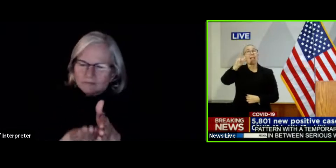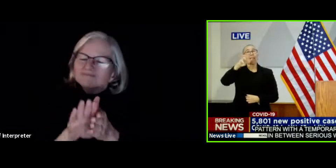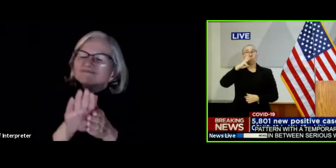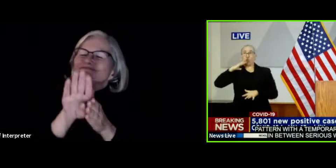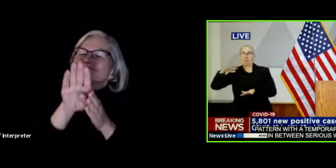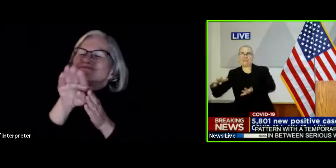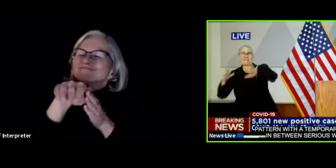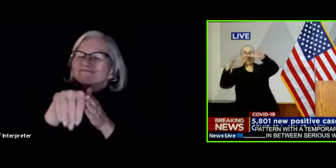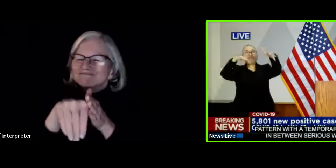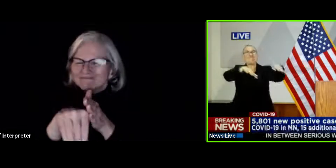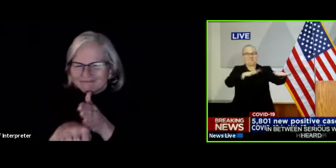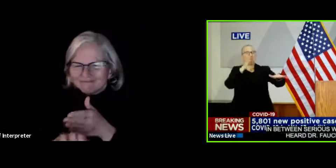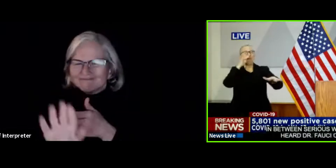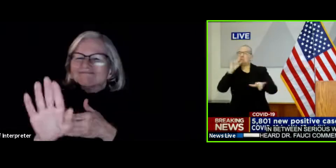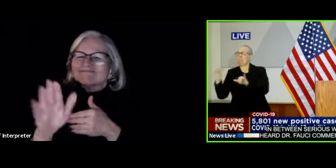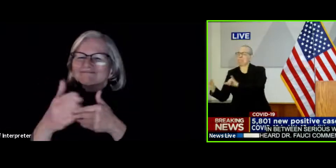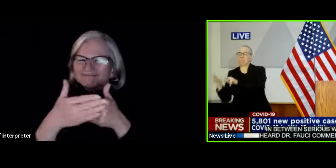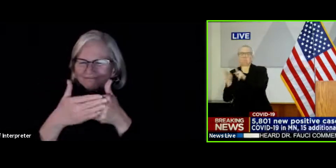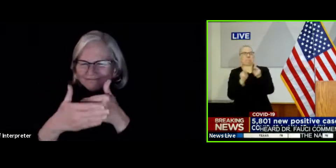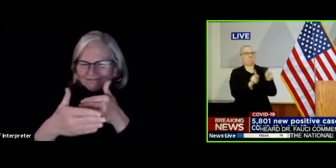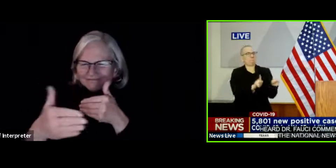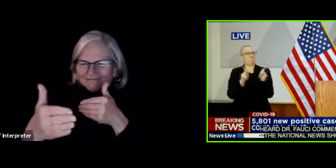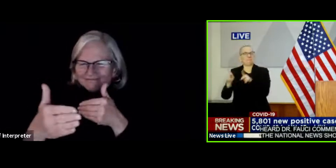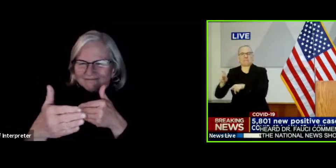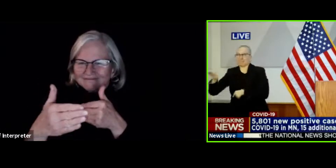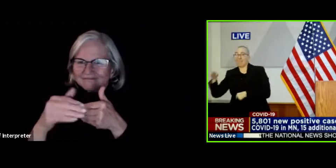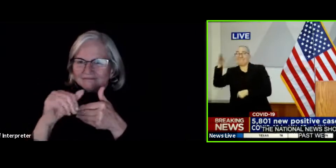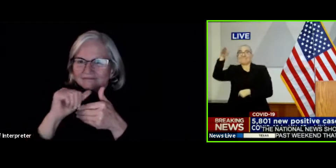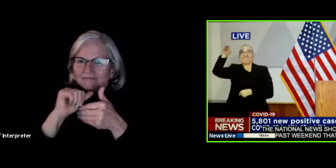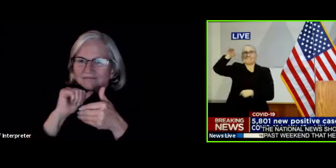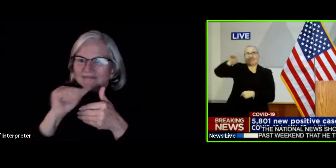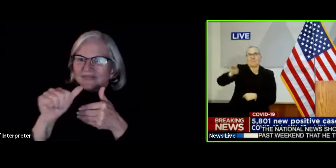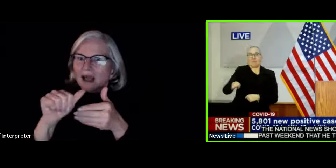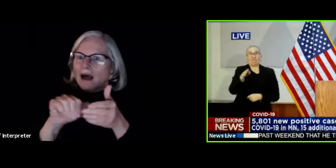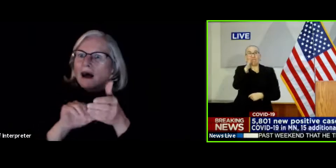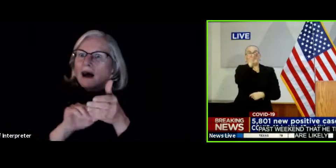RATHER THAN A ONE NOTABLE SPECIFIC PEAK WITH A STEADY